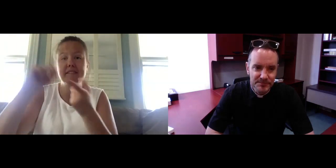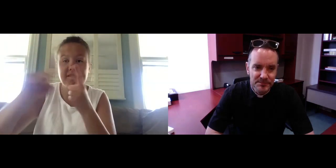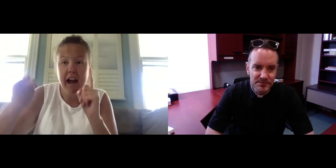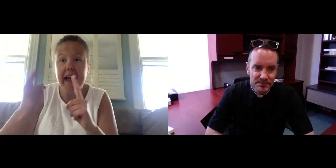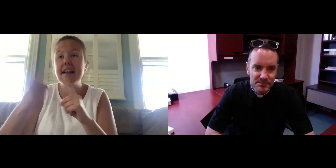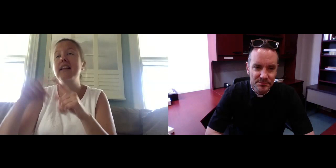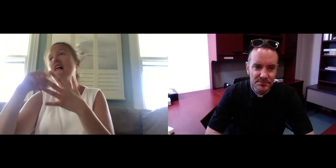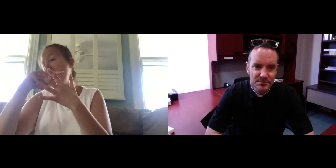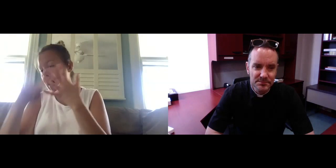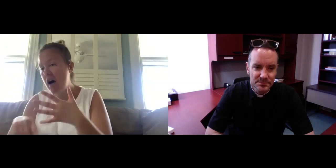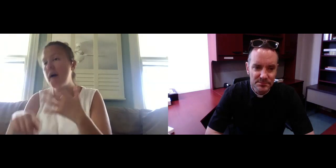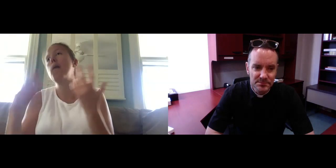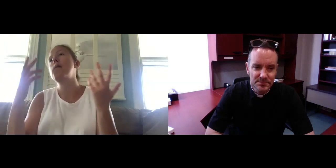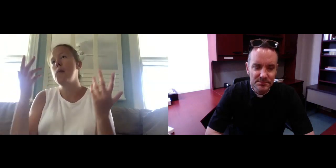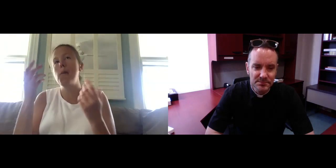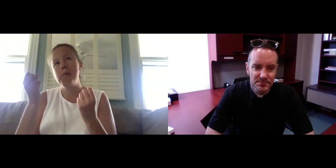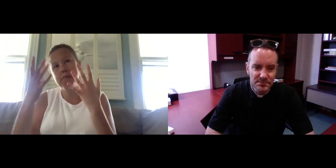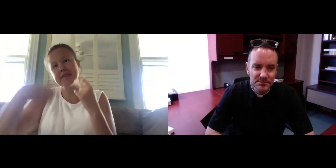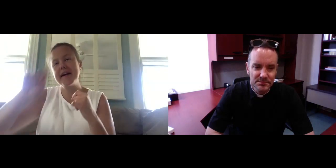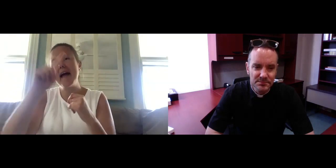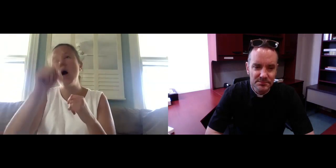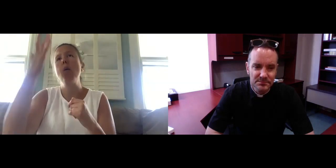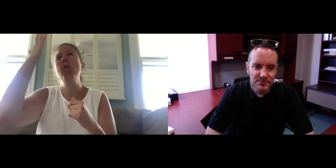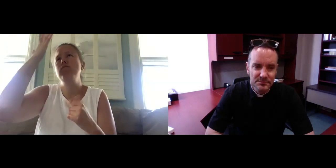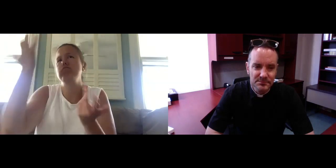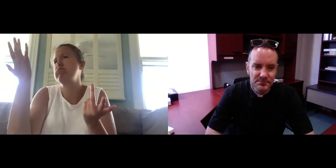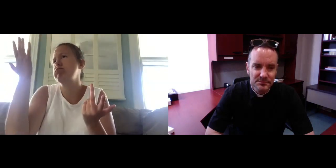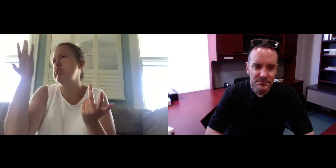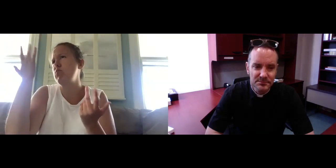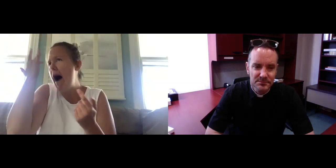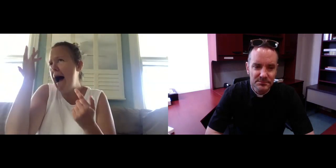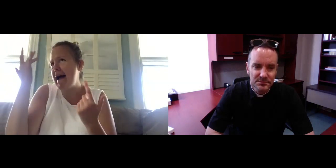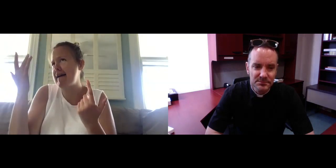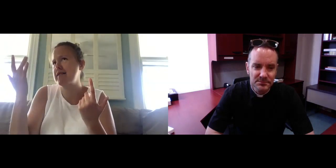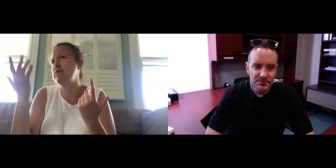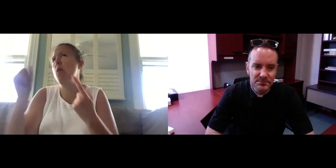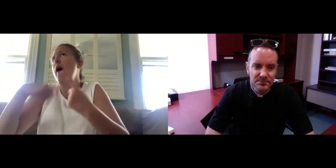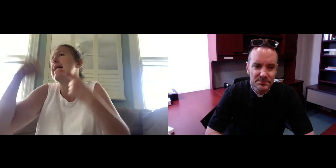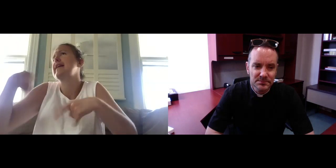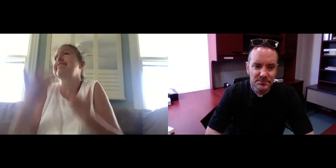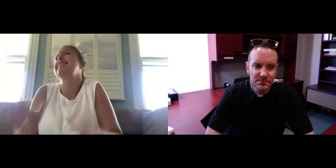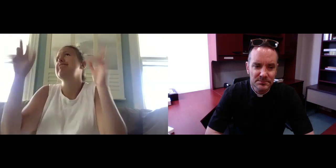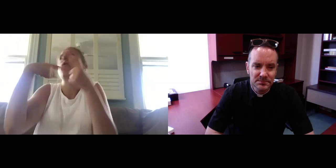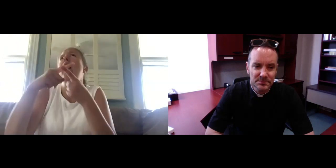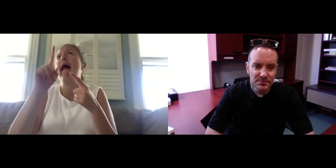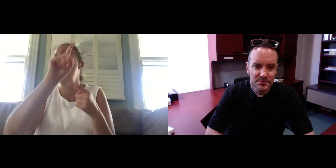have our freedom because we have to stay at home. We can't socialize with other people and see our friends like we used to, and so